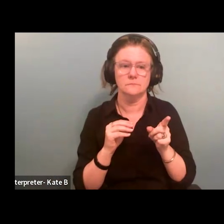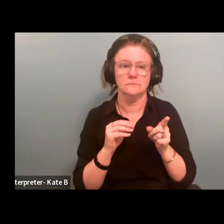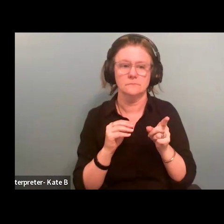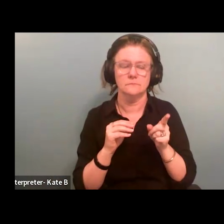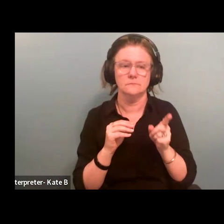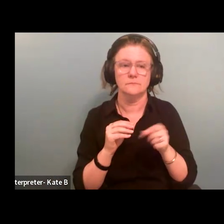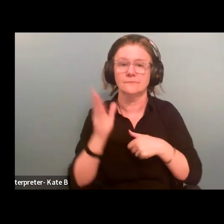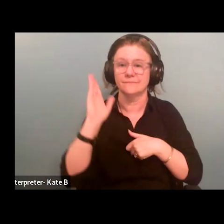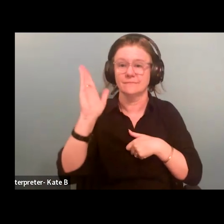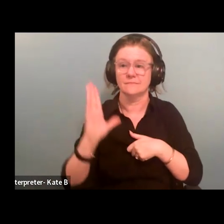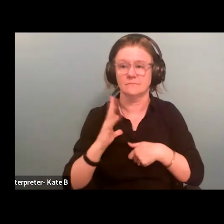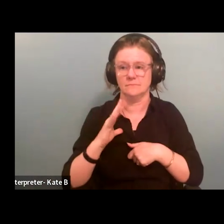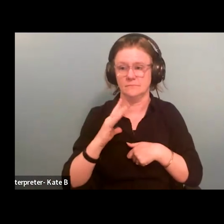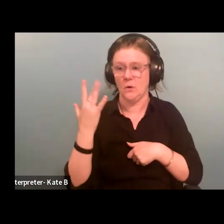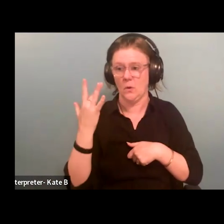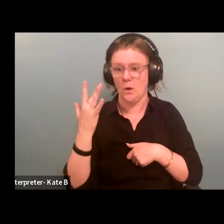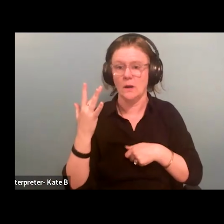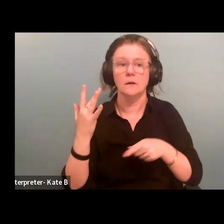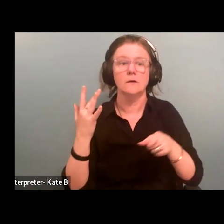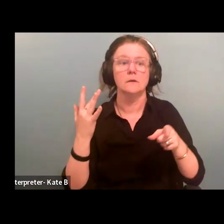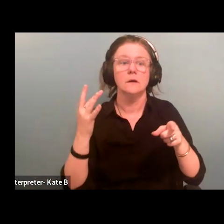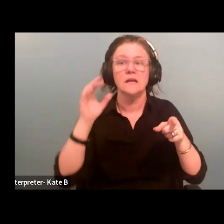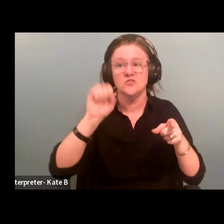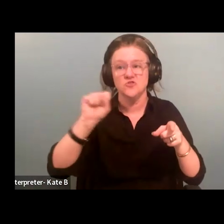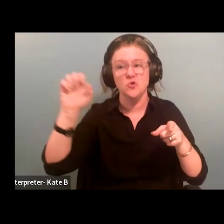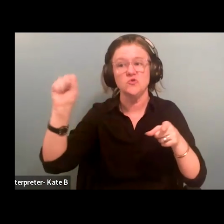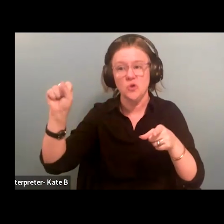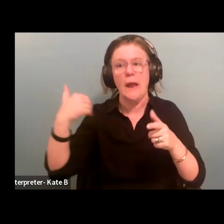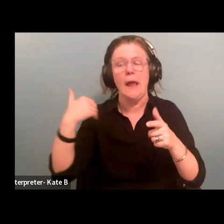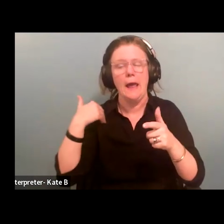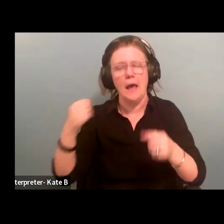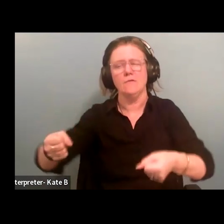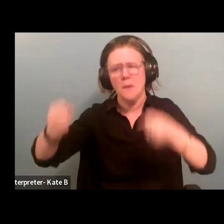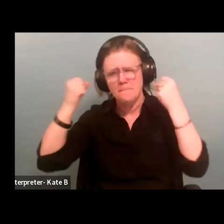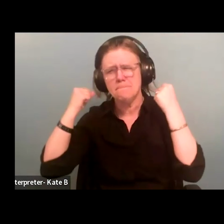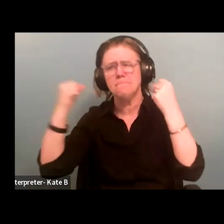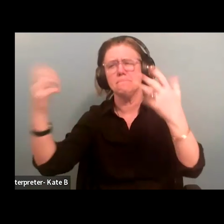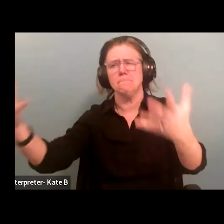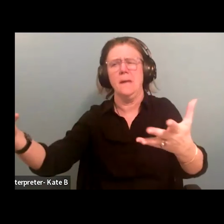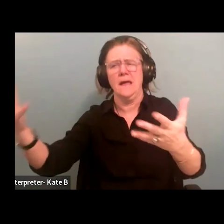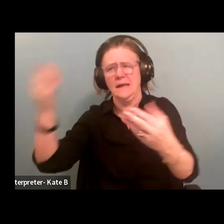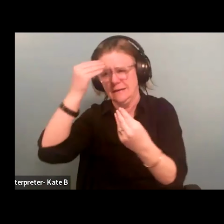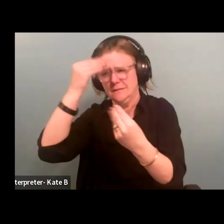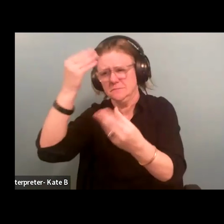is the fact that Social Security has so many of these scams and financial things going on.